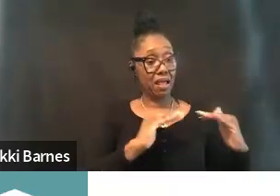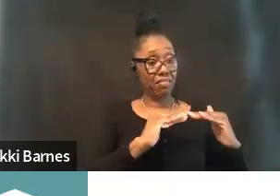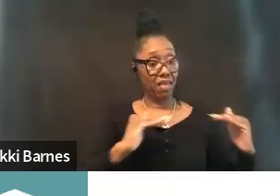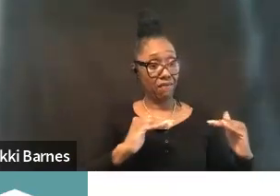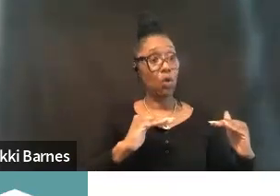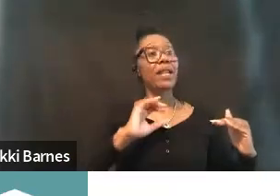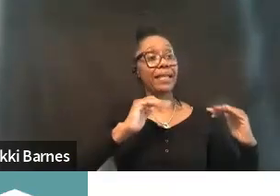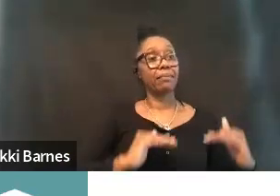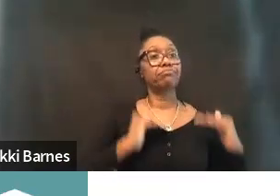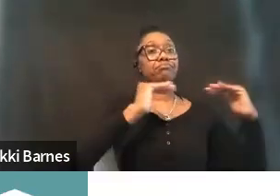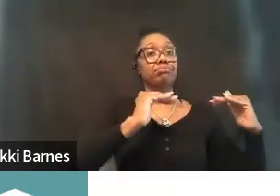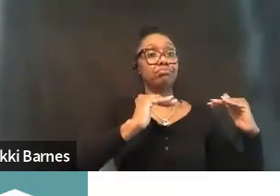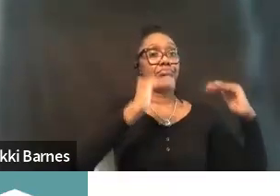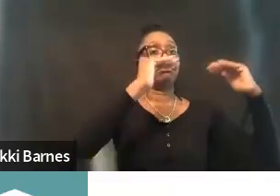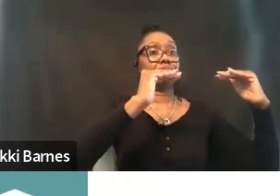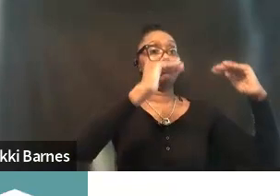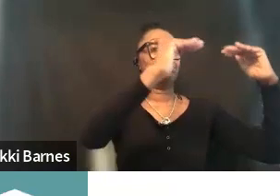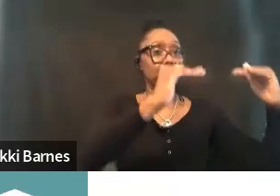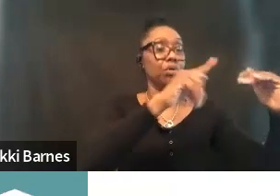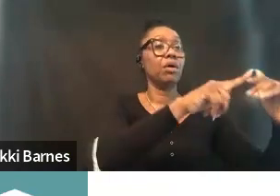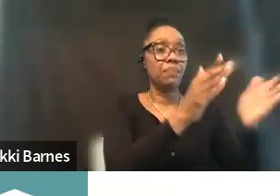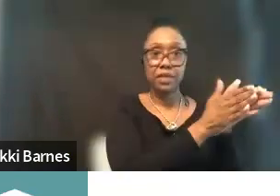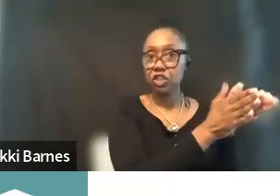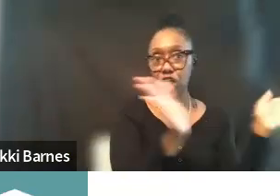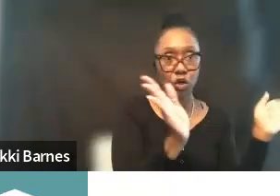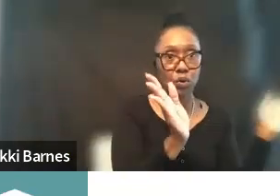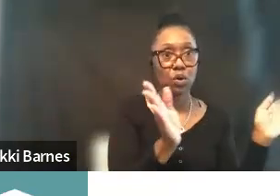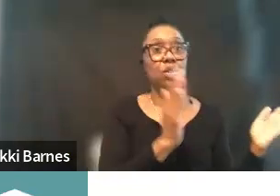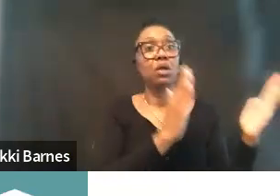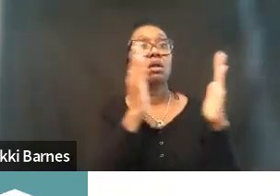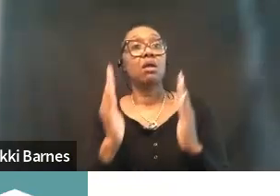We cross walked the PRTF services with the old developmental neuropsychiatric program and looked at what would we need to modify.